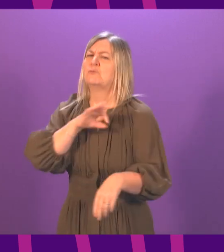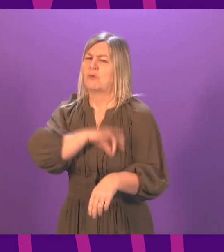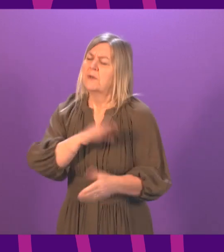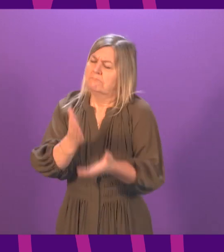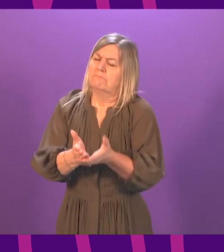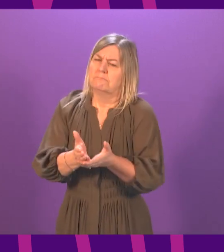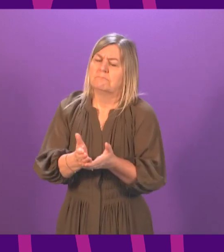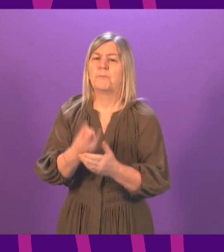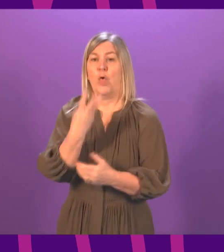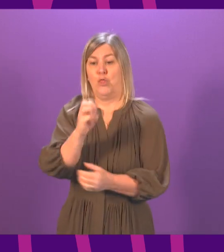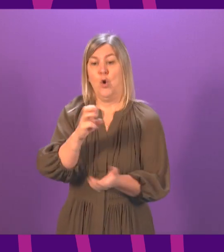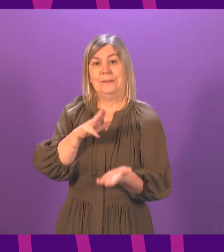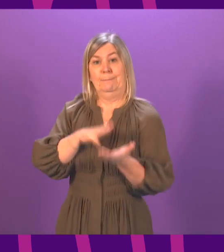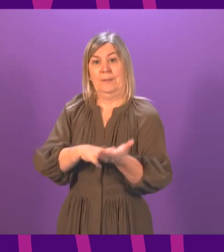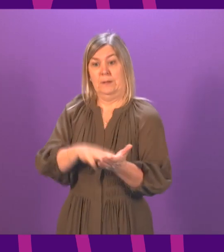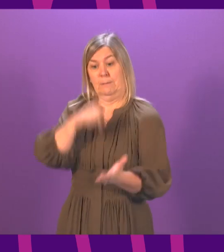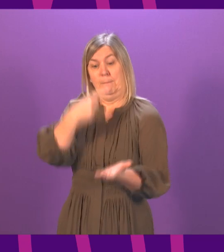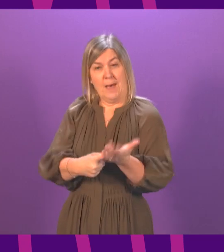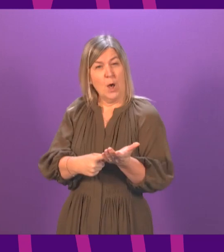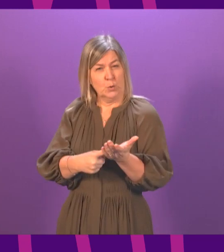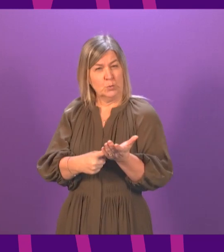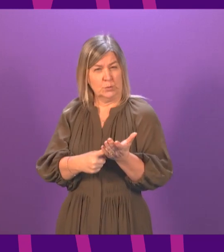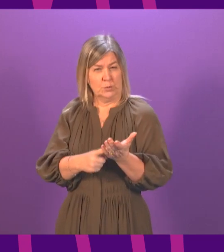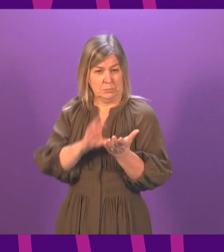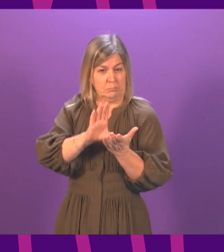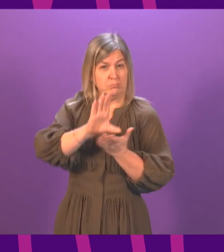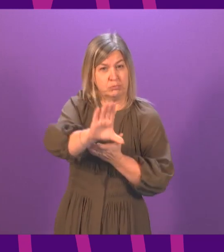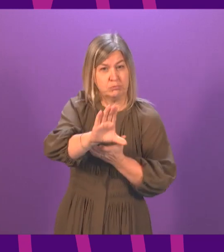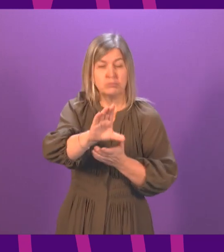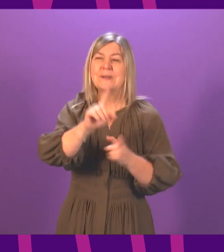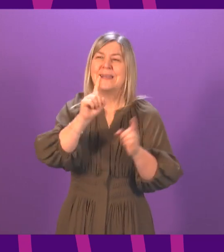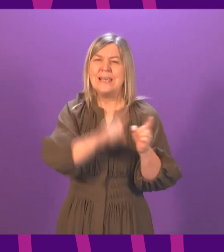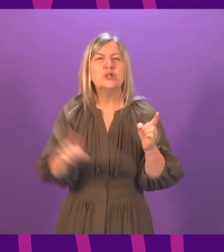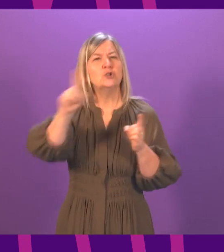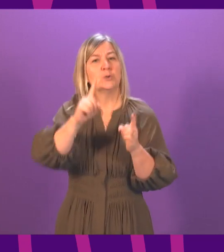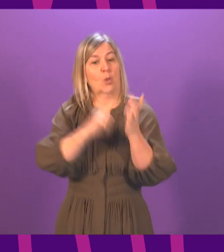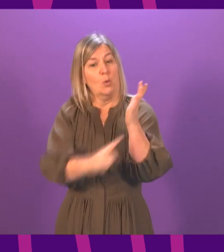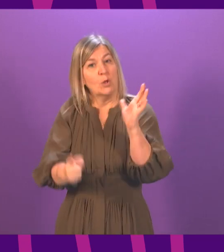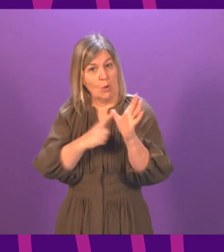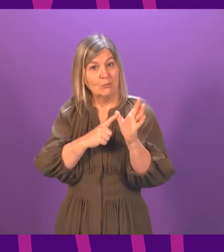£30 million local authority discretionary fund was established precisely to help to plug the gaps in